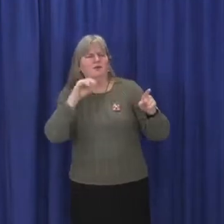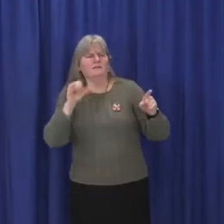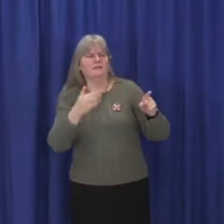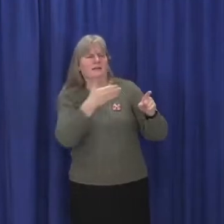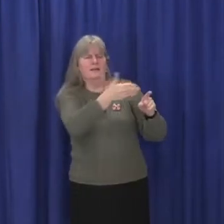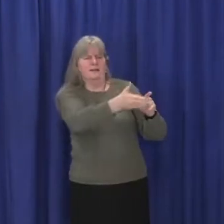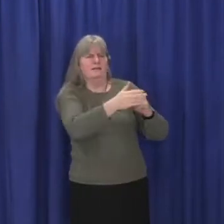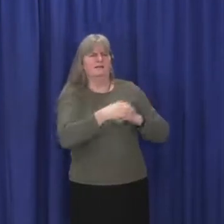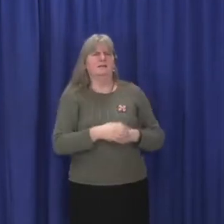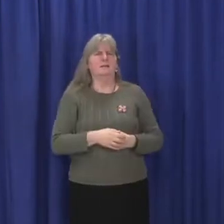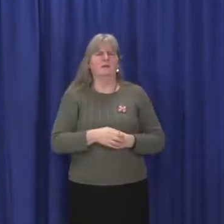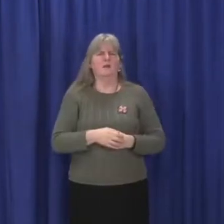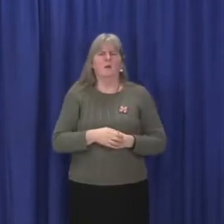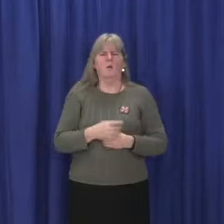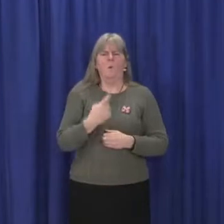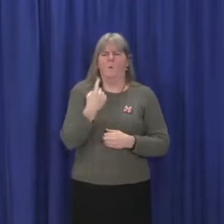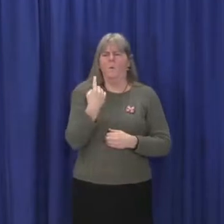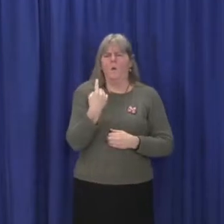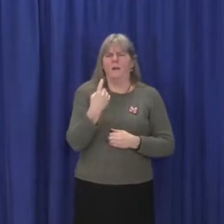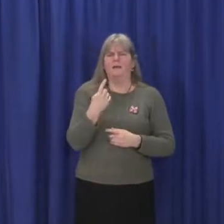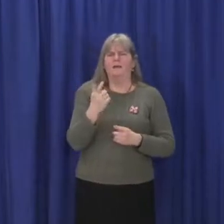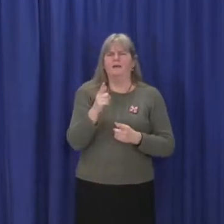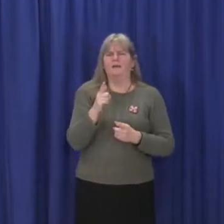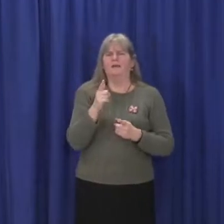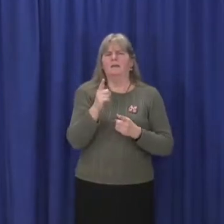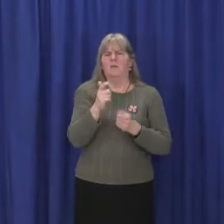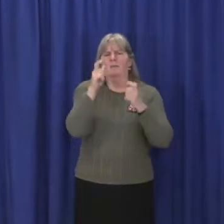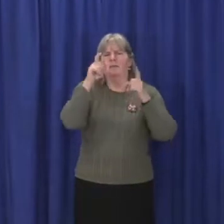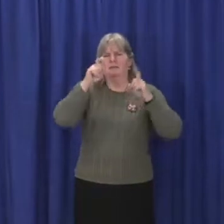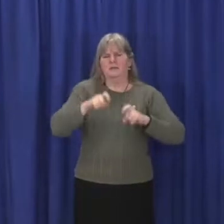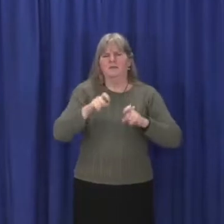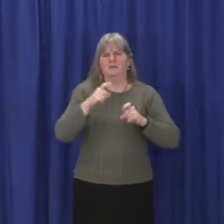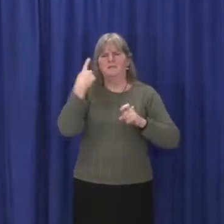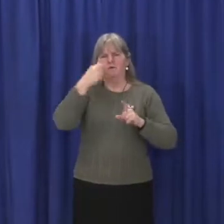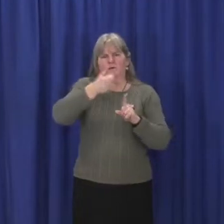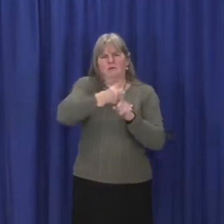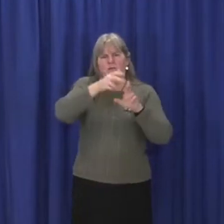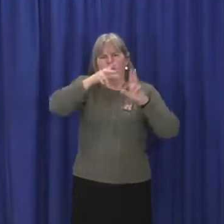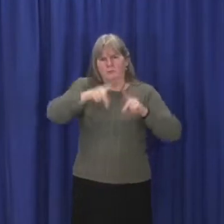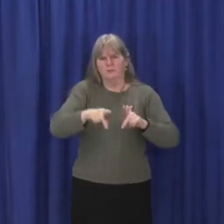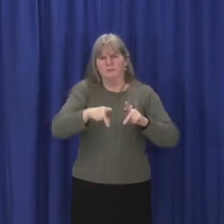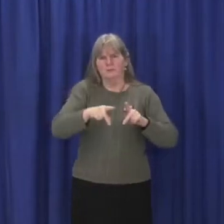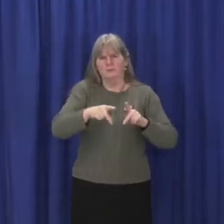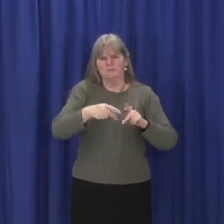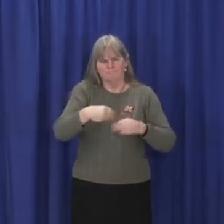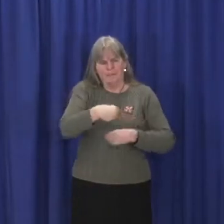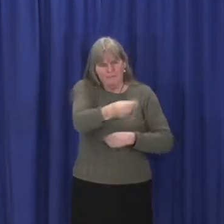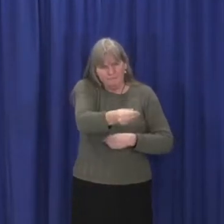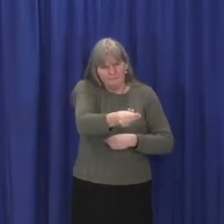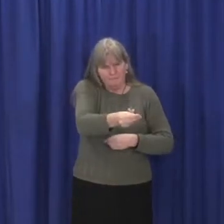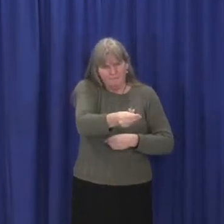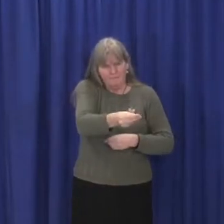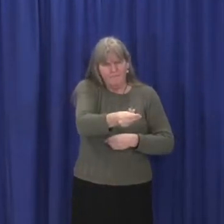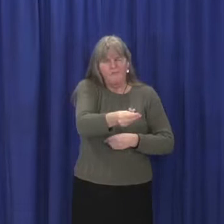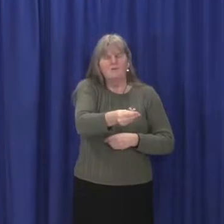one test kit per person as part of this initial distribution. Rapid tests will be expanding